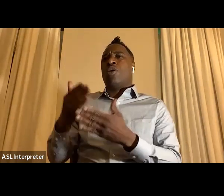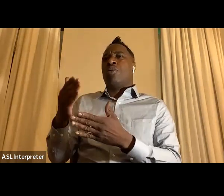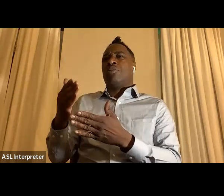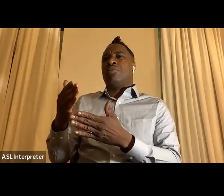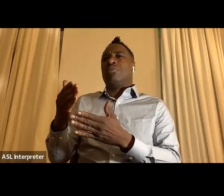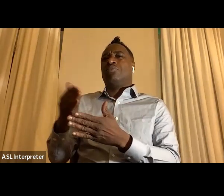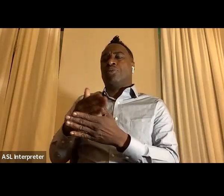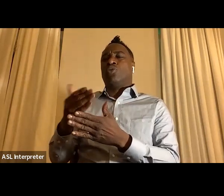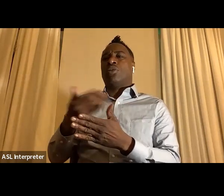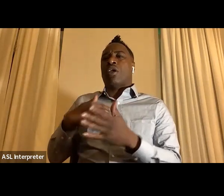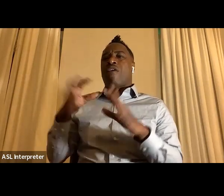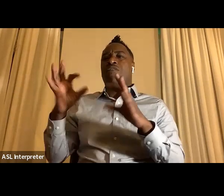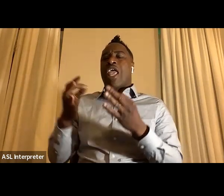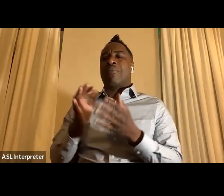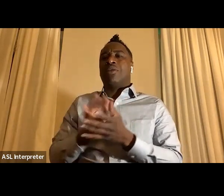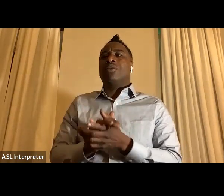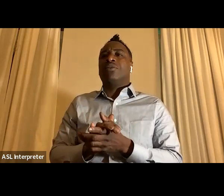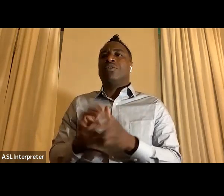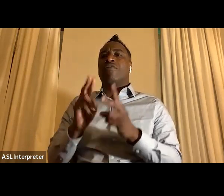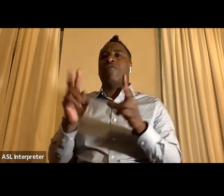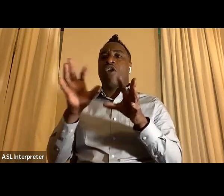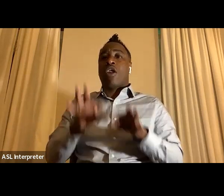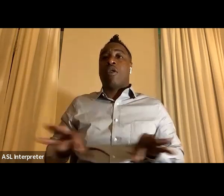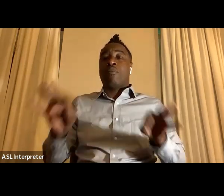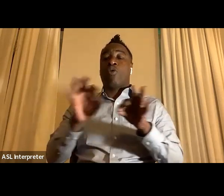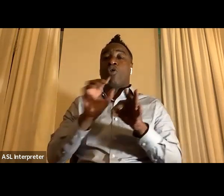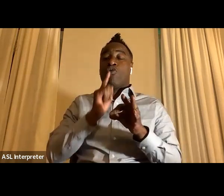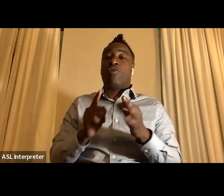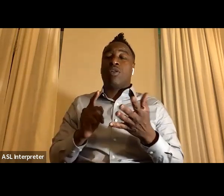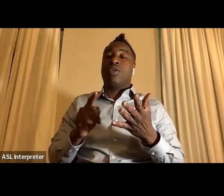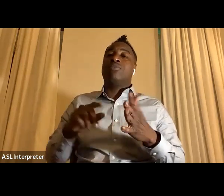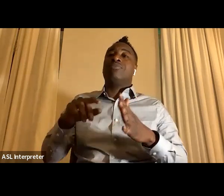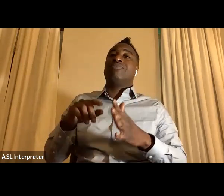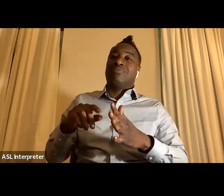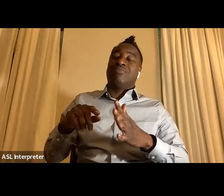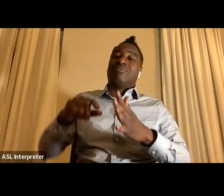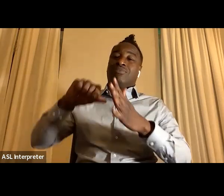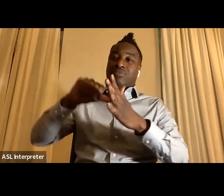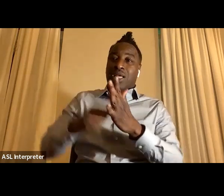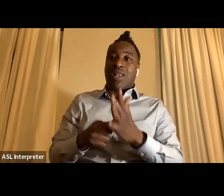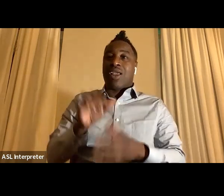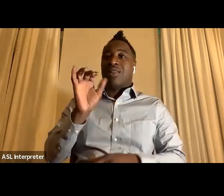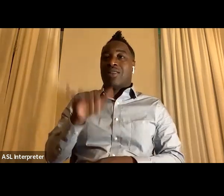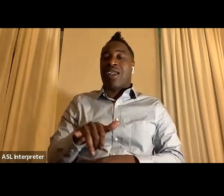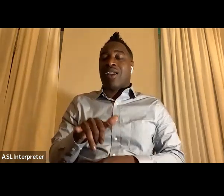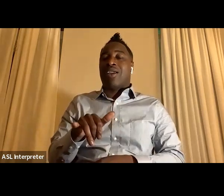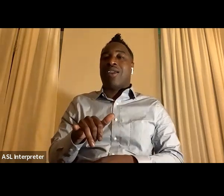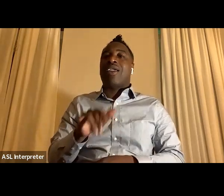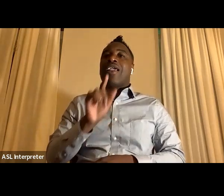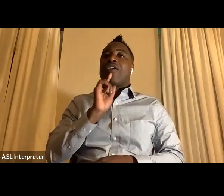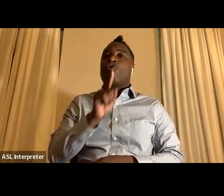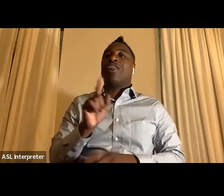It's very important to me to spotlight those types of relationships and give them spaces for not only for us to discuss them,